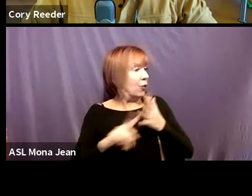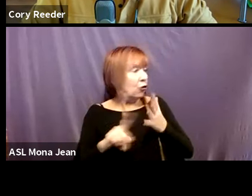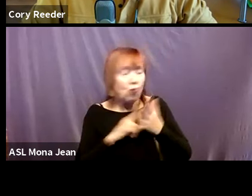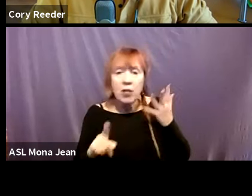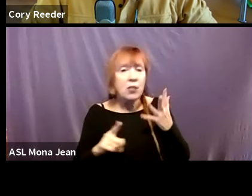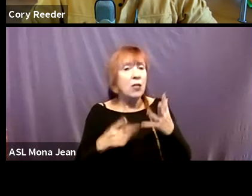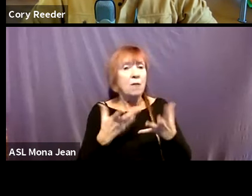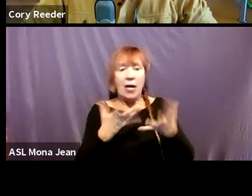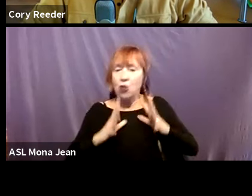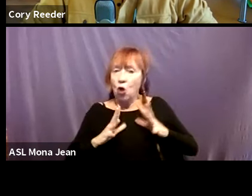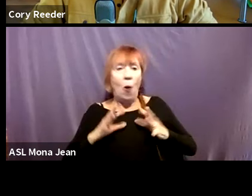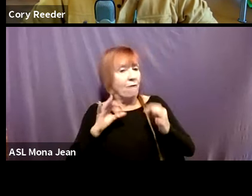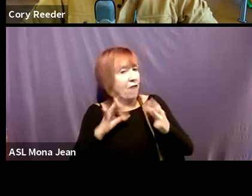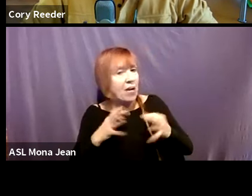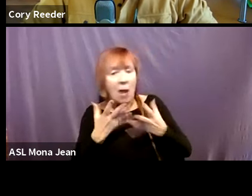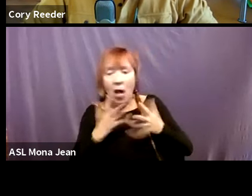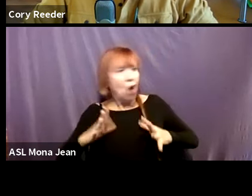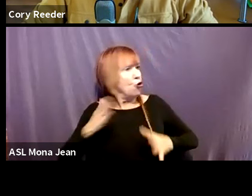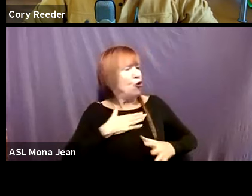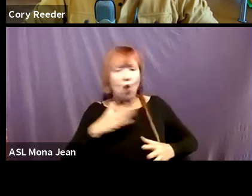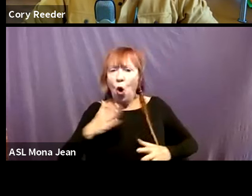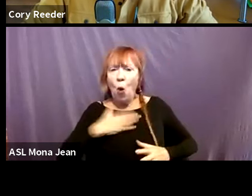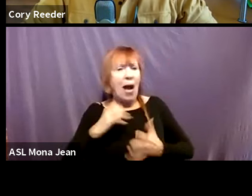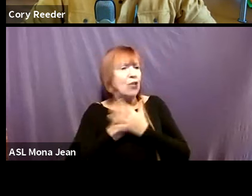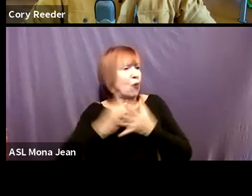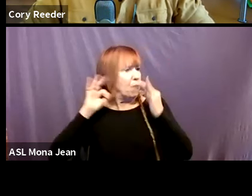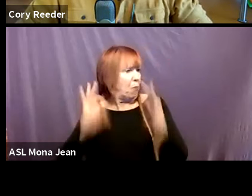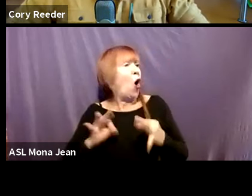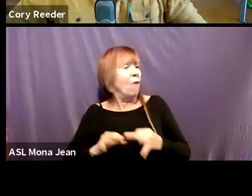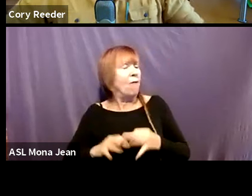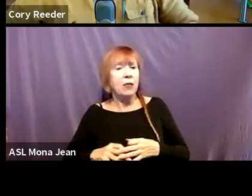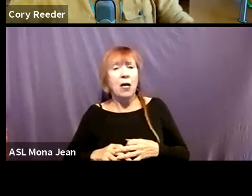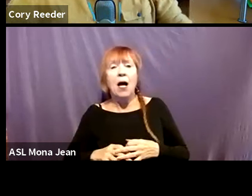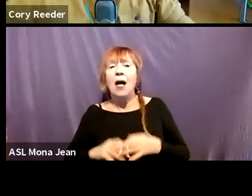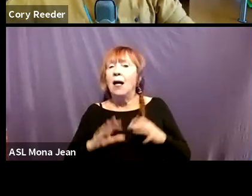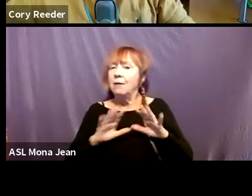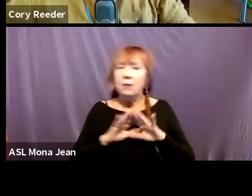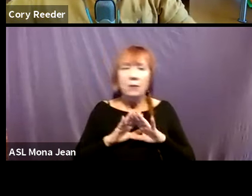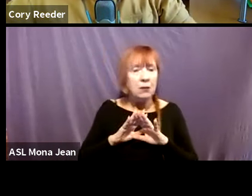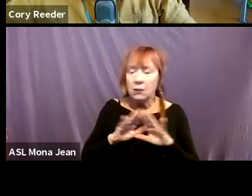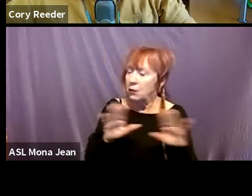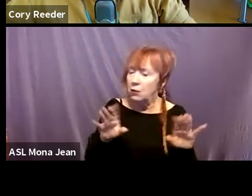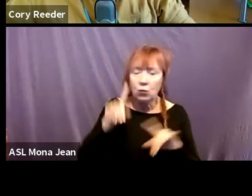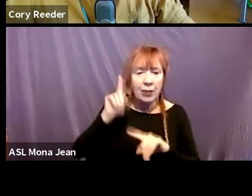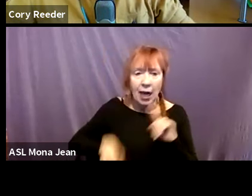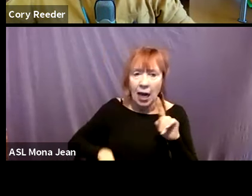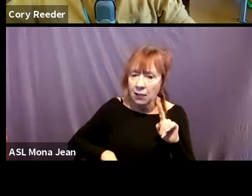Because often times, first time writers, their scripts will lack structure. If a script doesn't have structure,